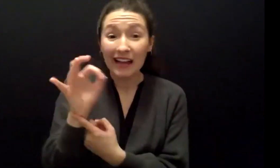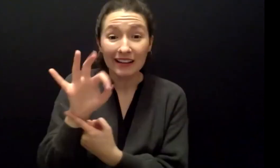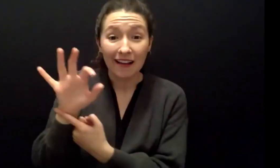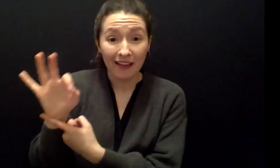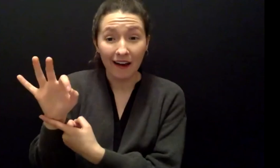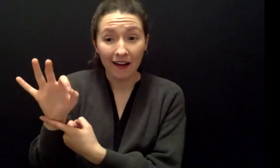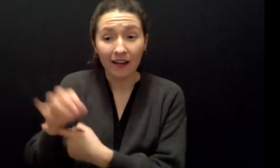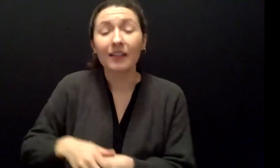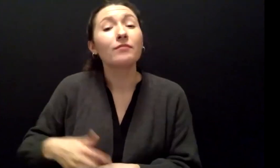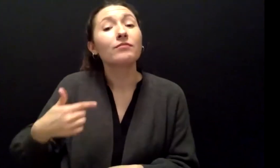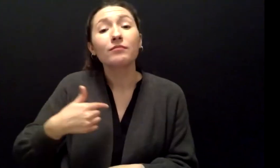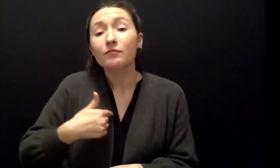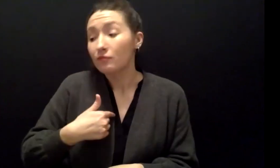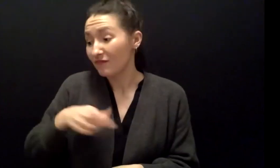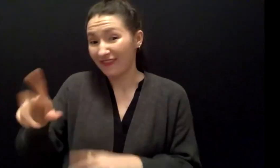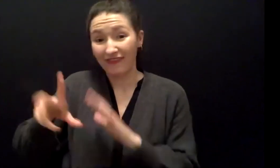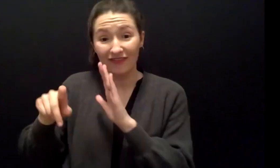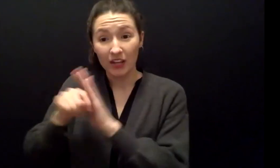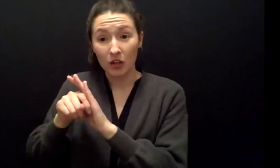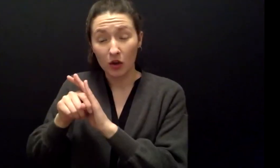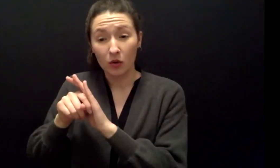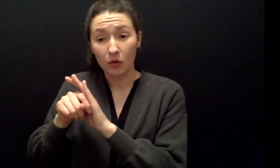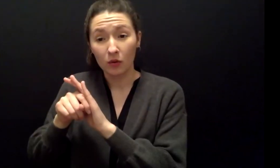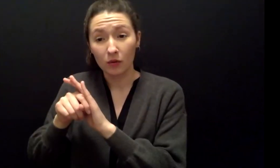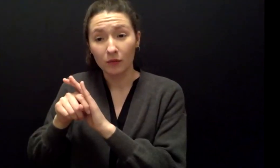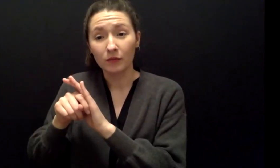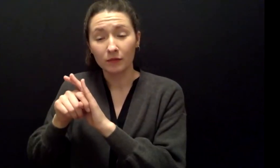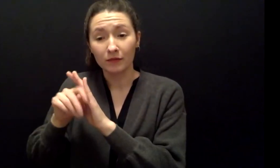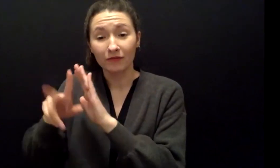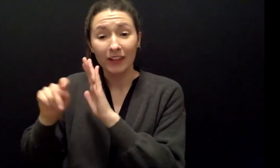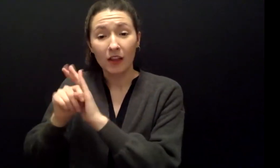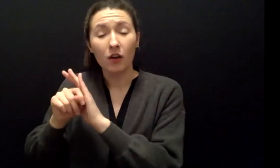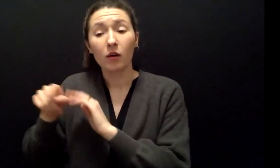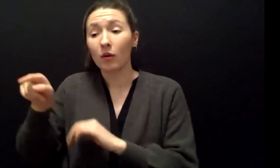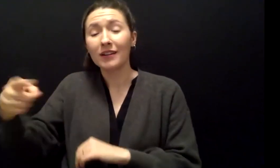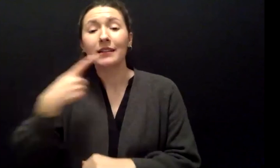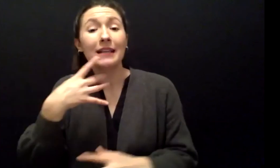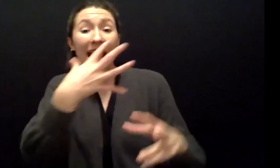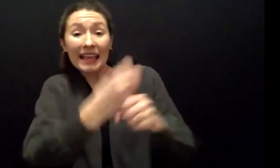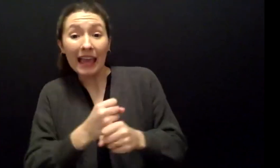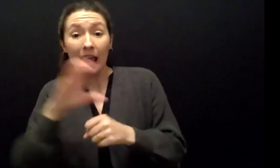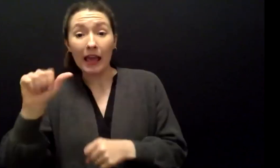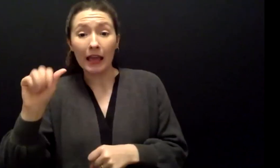be a part of those collectives who are trying to create change is no some history, no some history. I mean, when I was a student, I'm still a student, we're always a student but